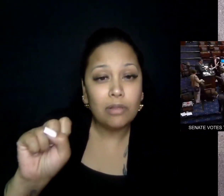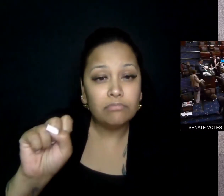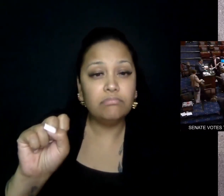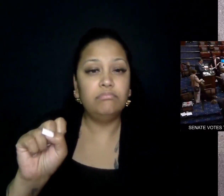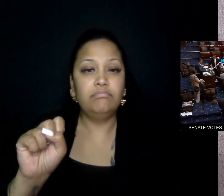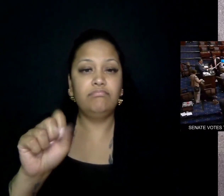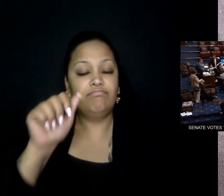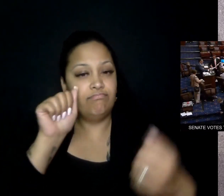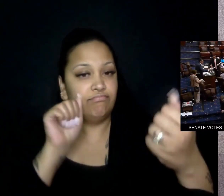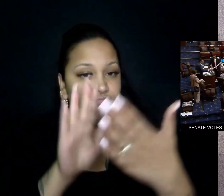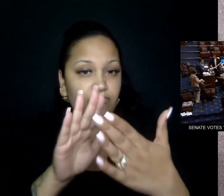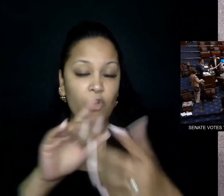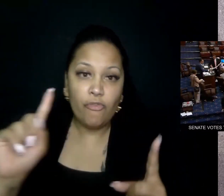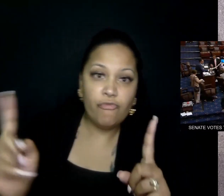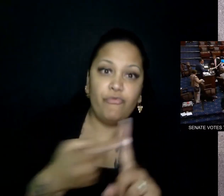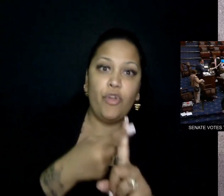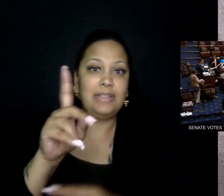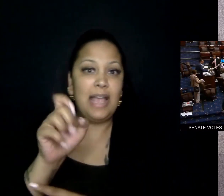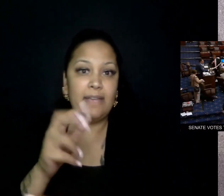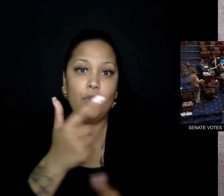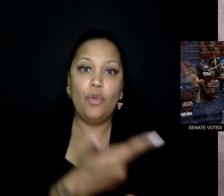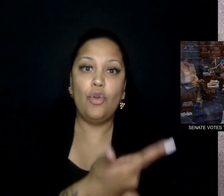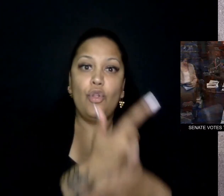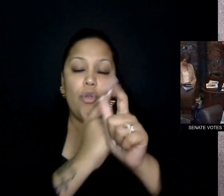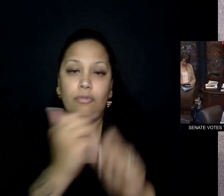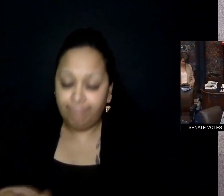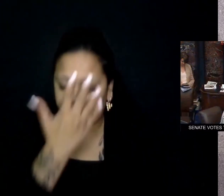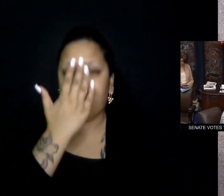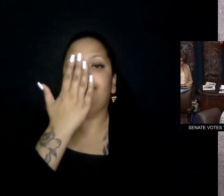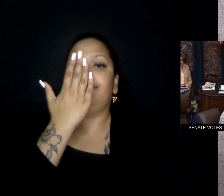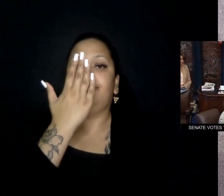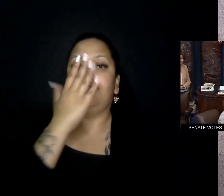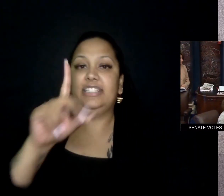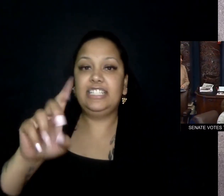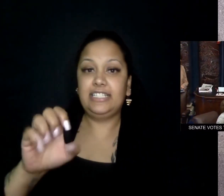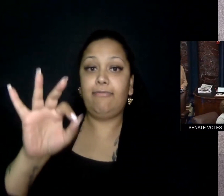The threat of the United States potentially facing its first ever loan